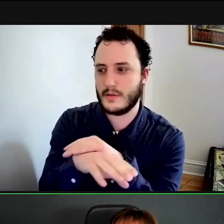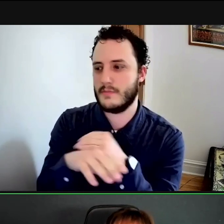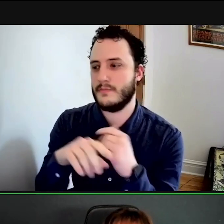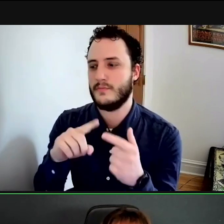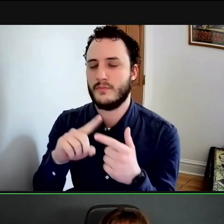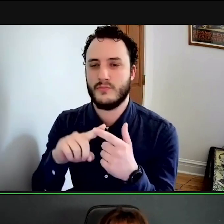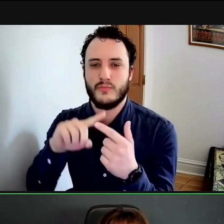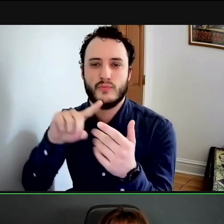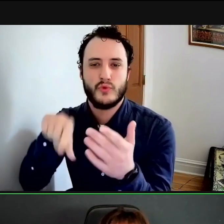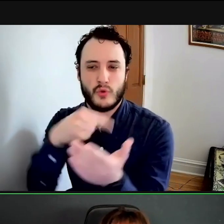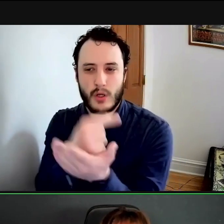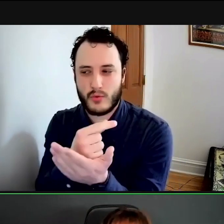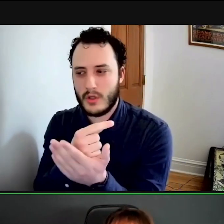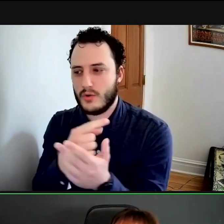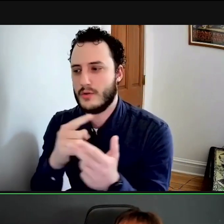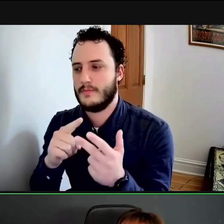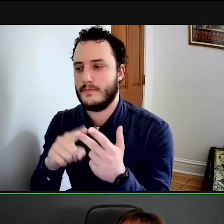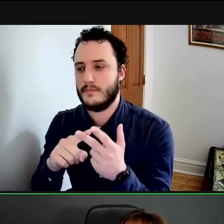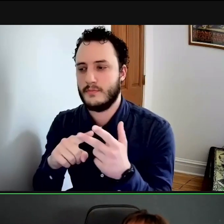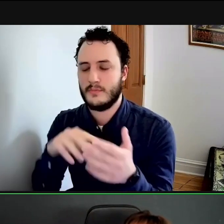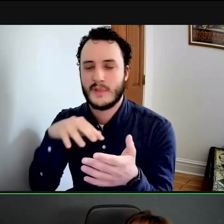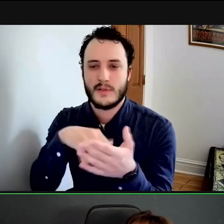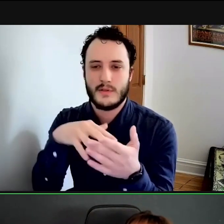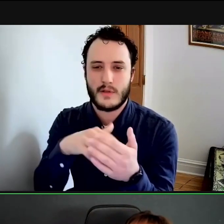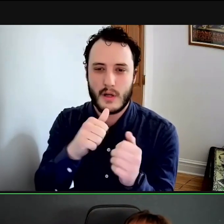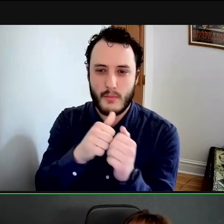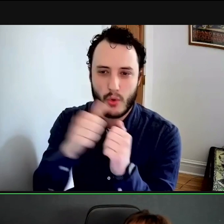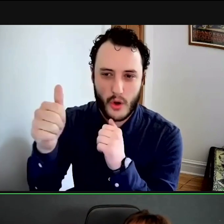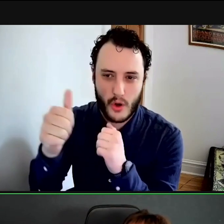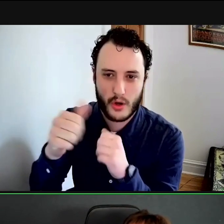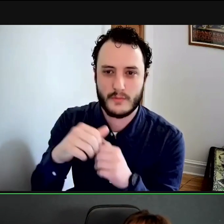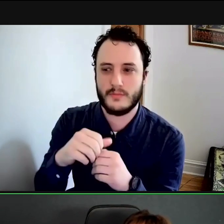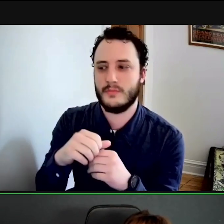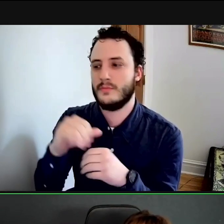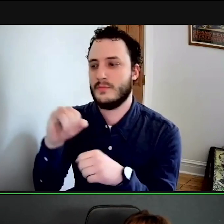We'll be talking about campus access, graduation,